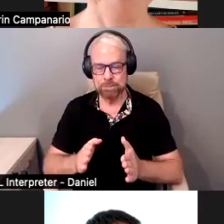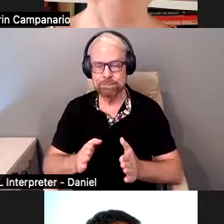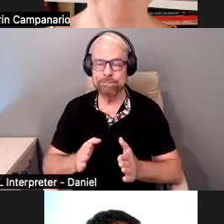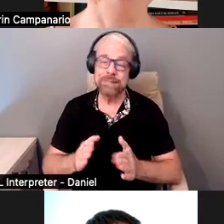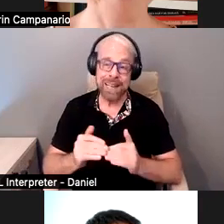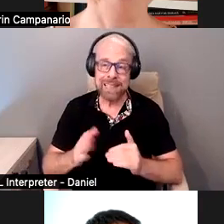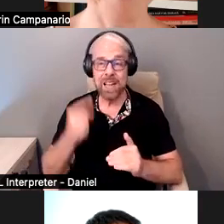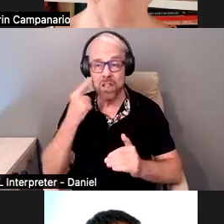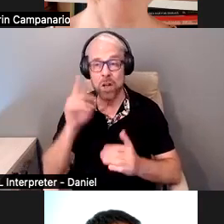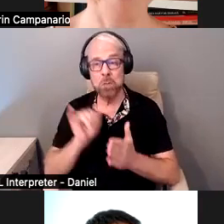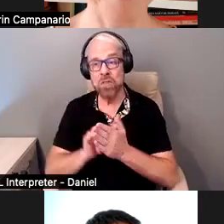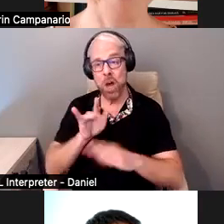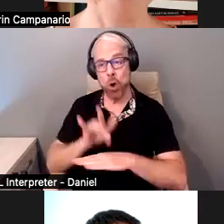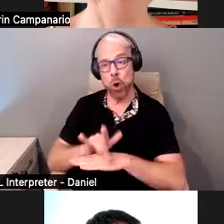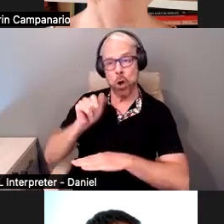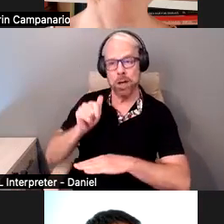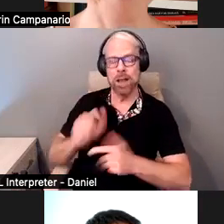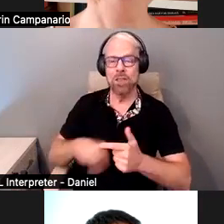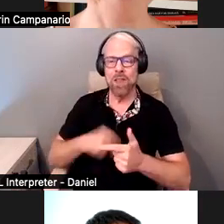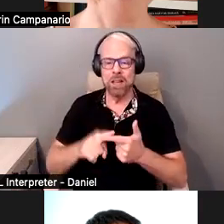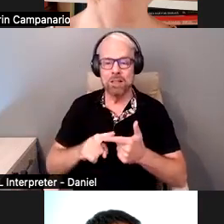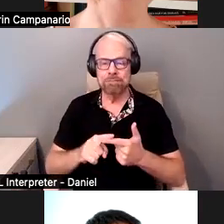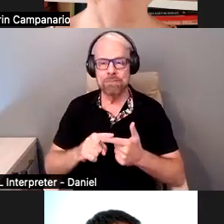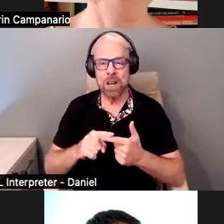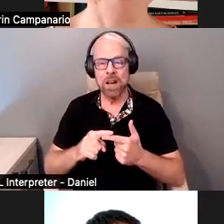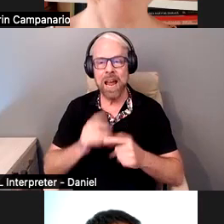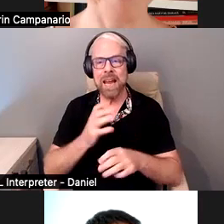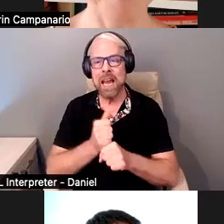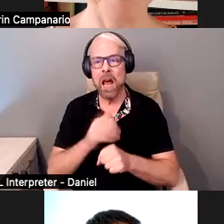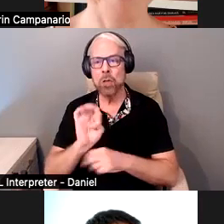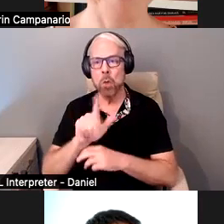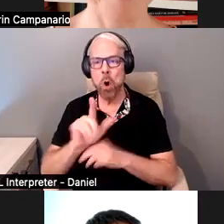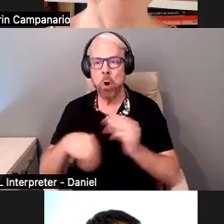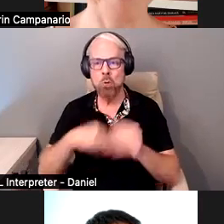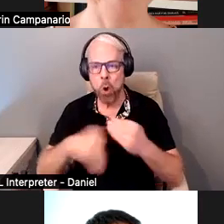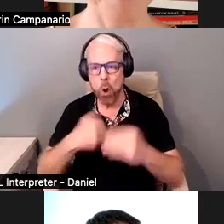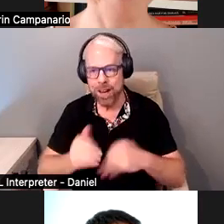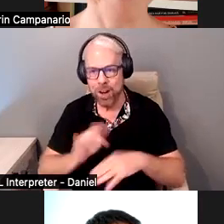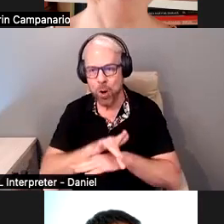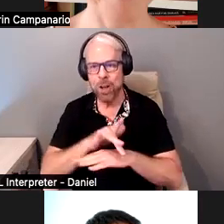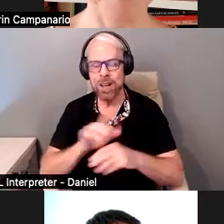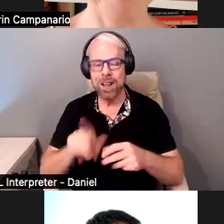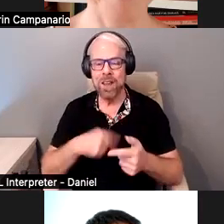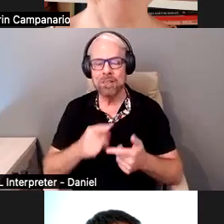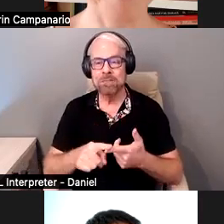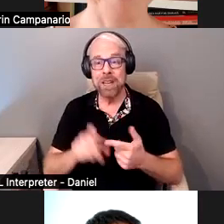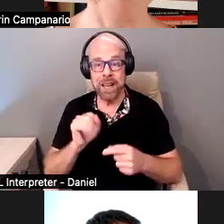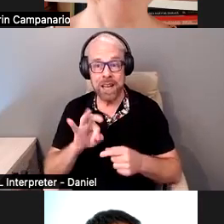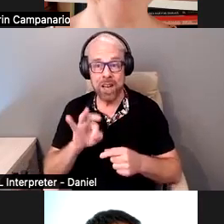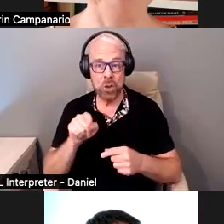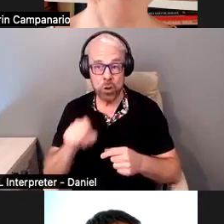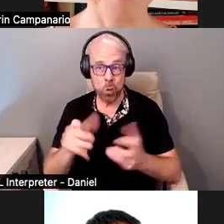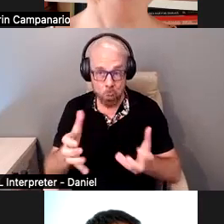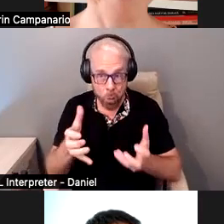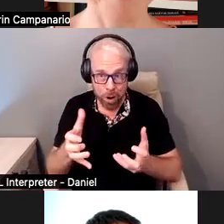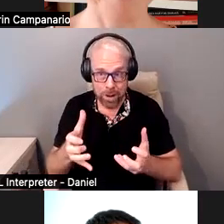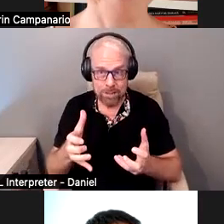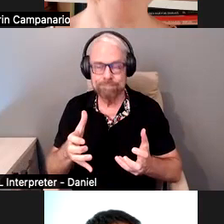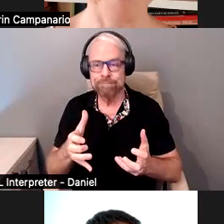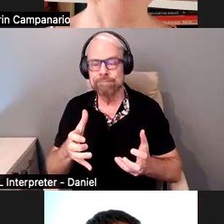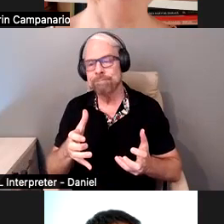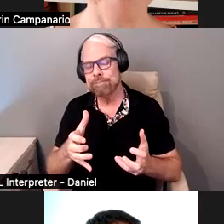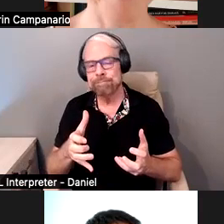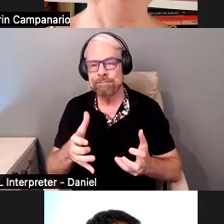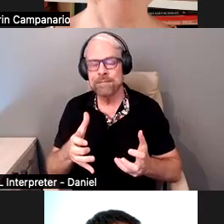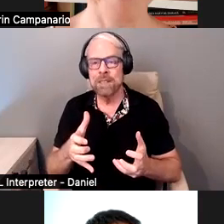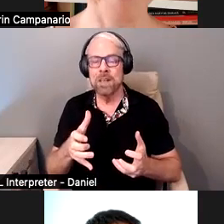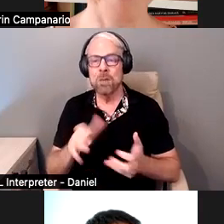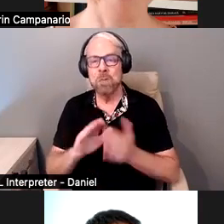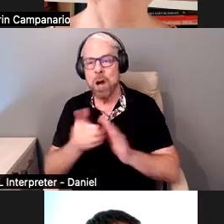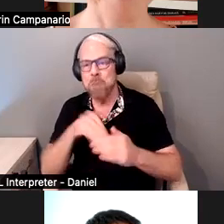about it early. Get the ball rolling early. If you want to be accessible to all different kinds